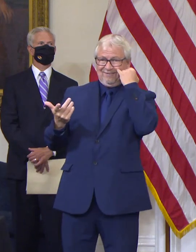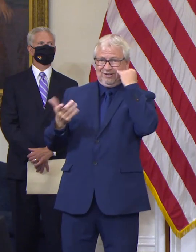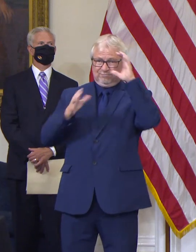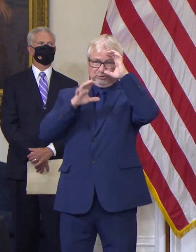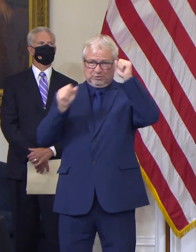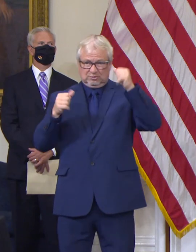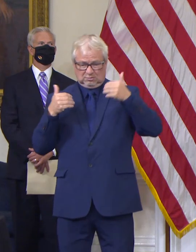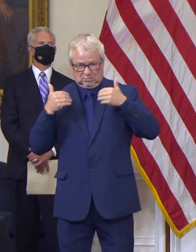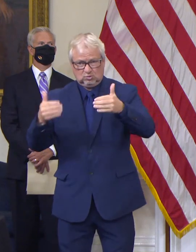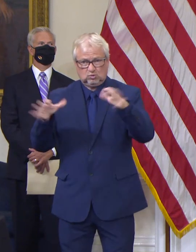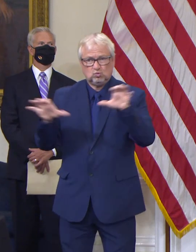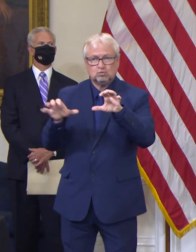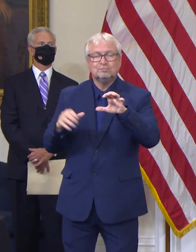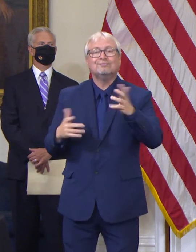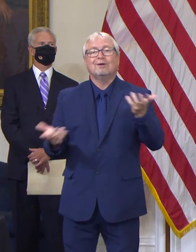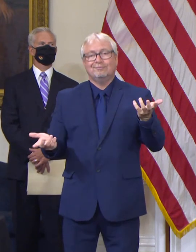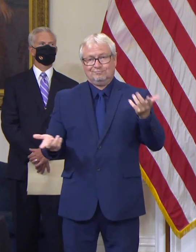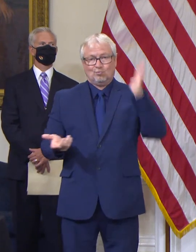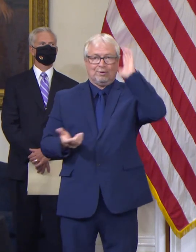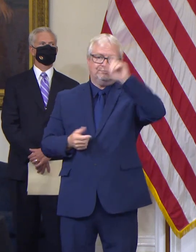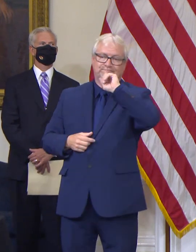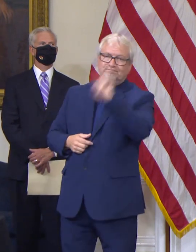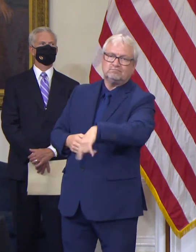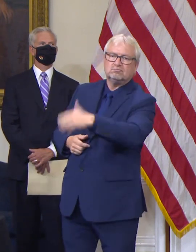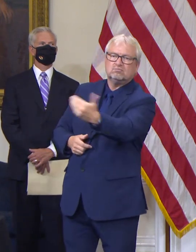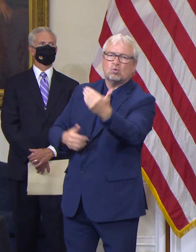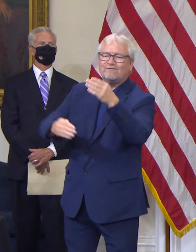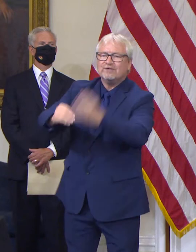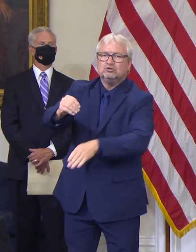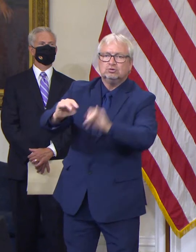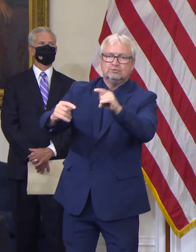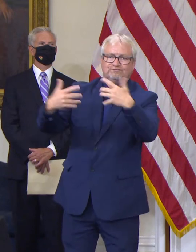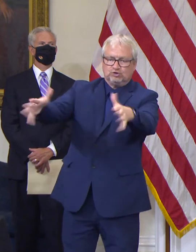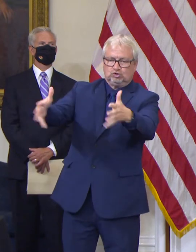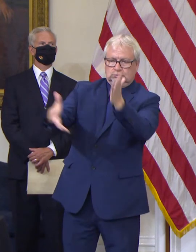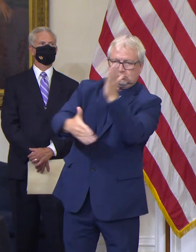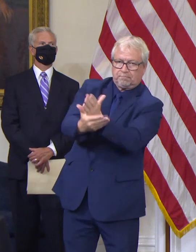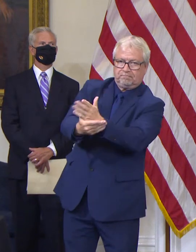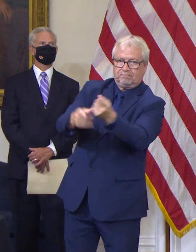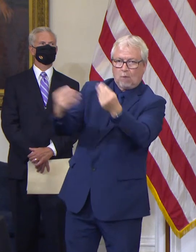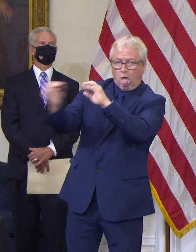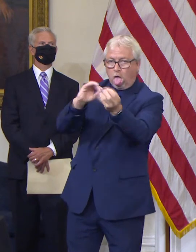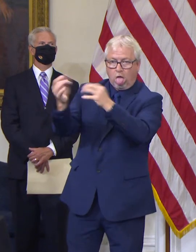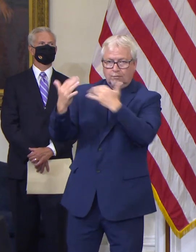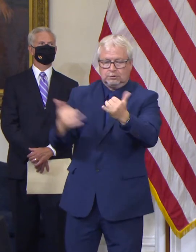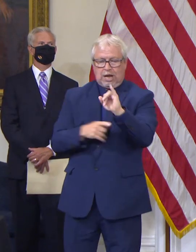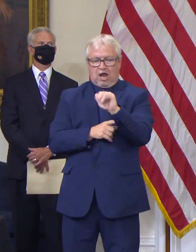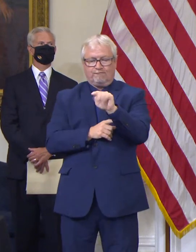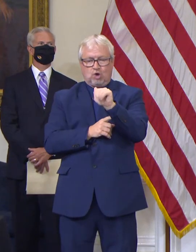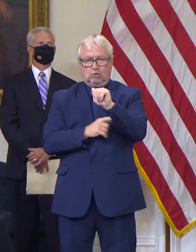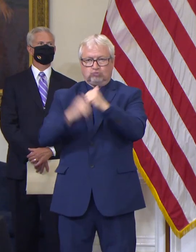would tell It's the President, if he really wanted to get this done, he the leaders in the House to pass this and stop playing games without all these other things. So yeah, very frustrating.